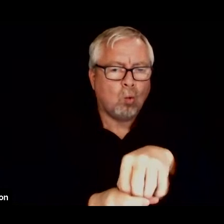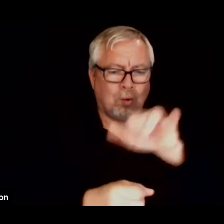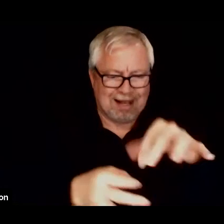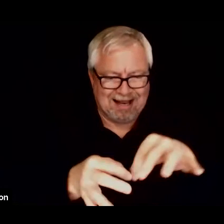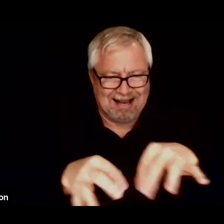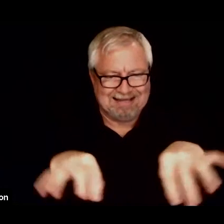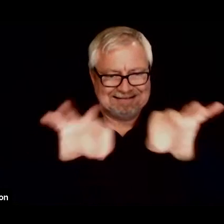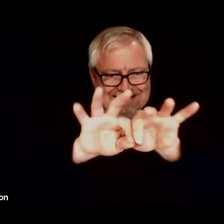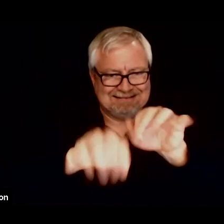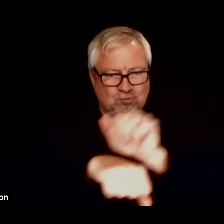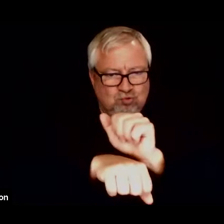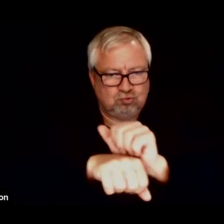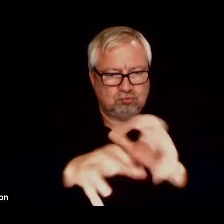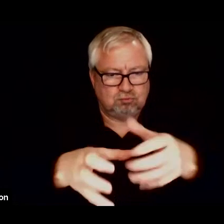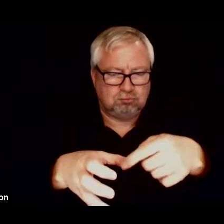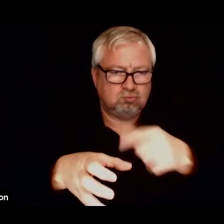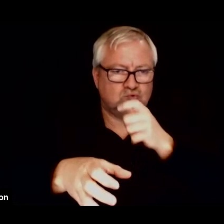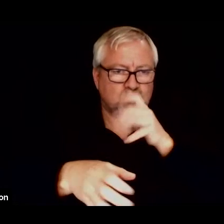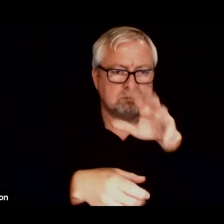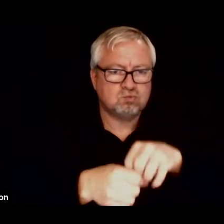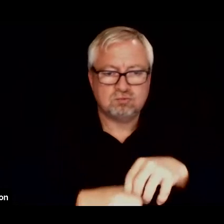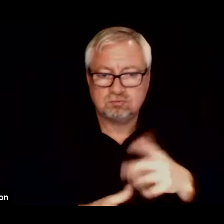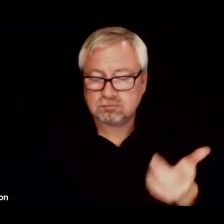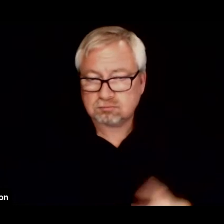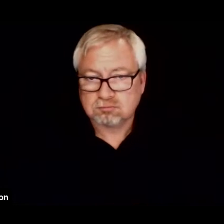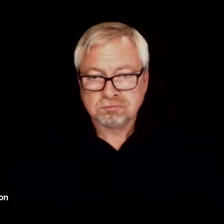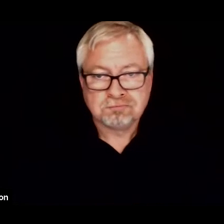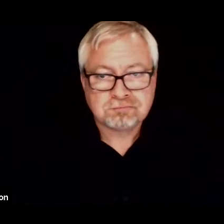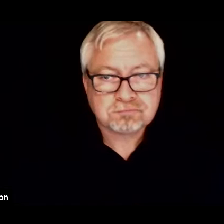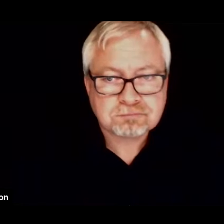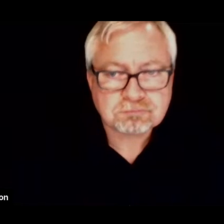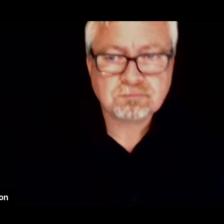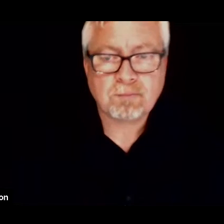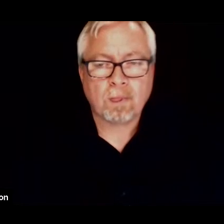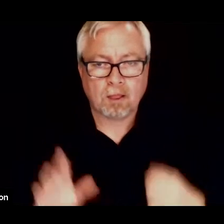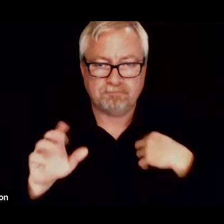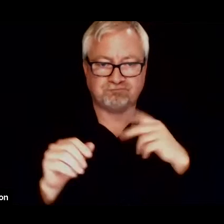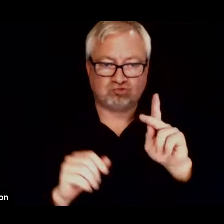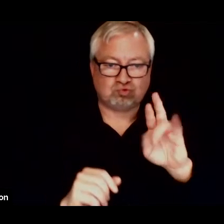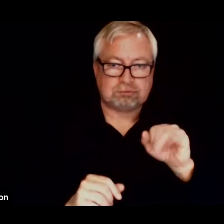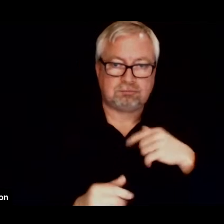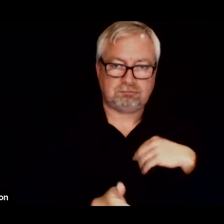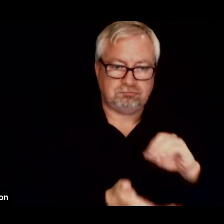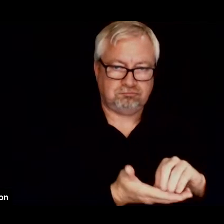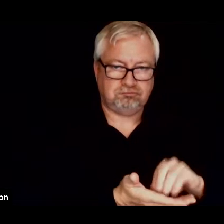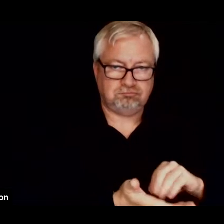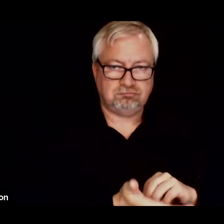okay bill i wrote that down so it's a lot at all yeah sorry chris i'll i would probably forget the